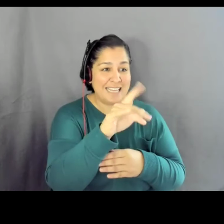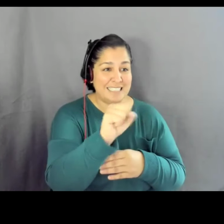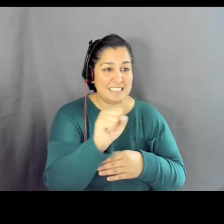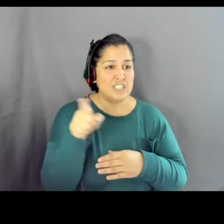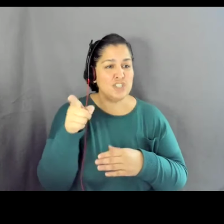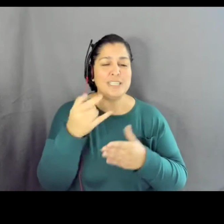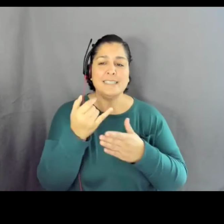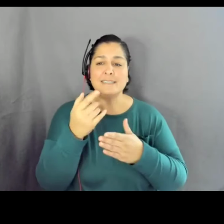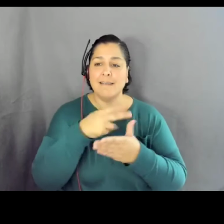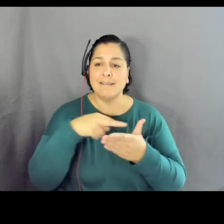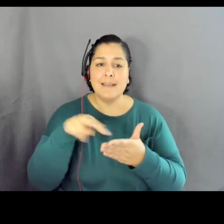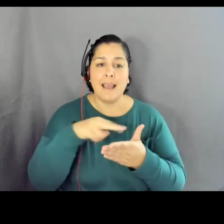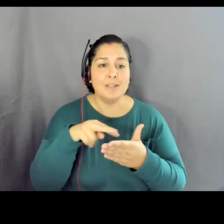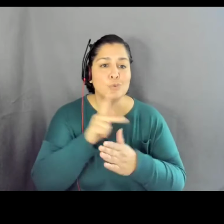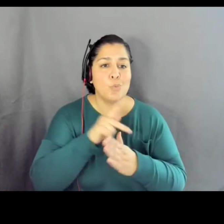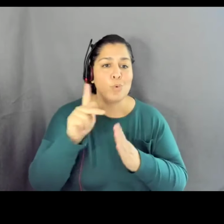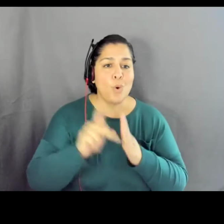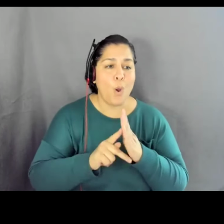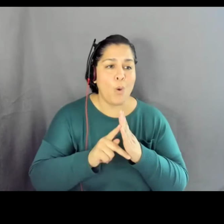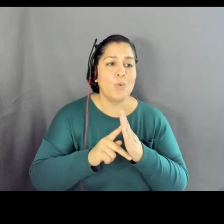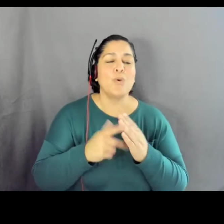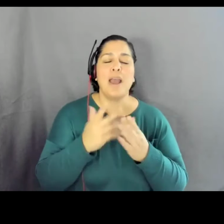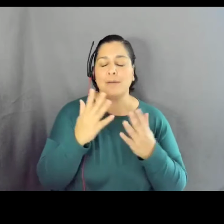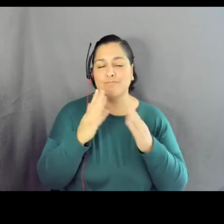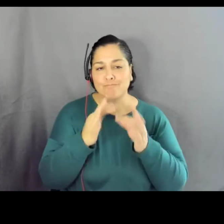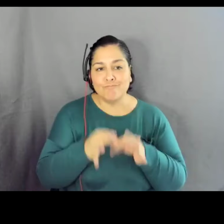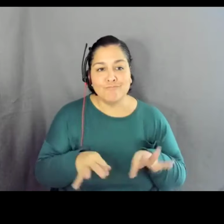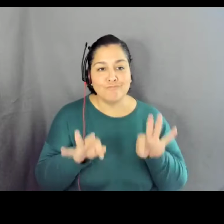for their invaluable guidance and insights in creating this program this afternoon.